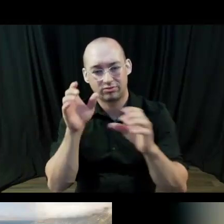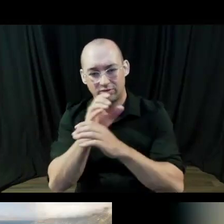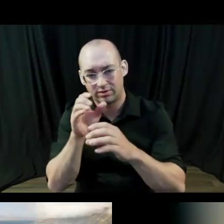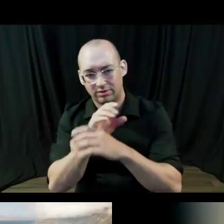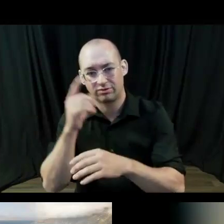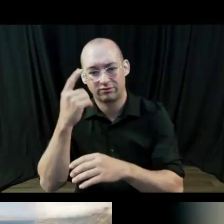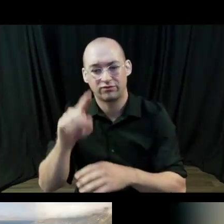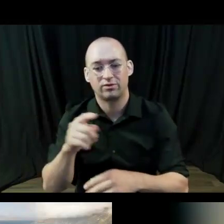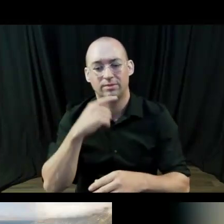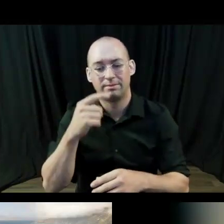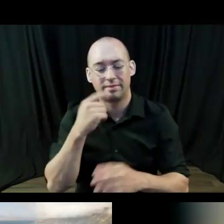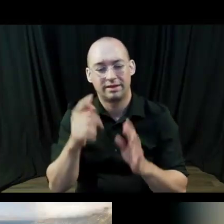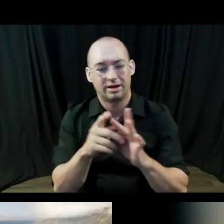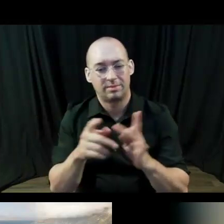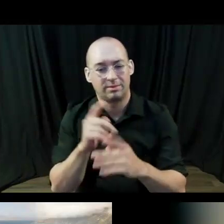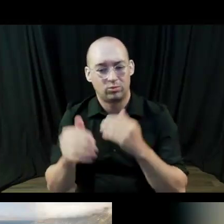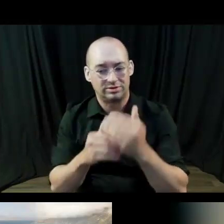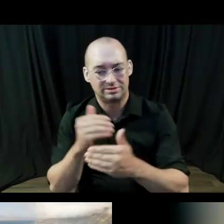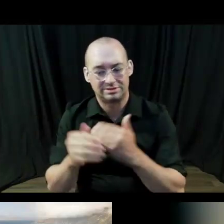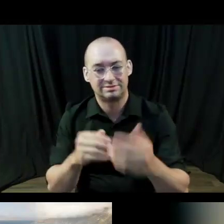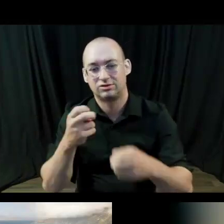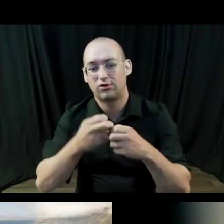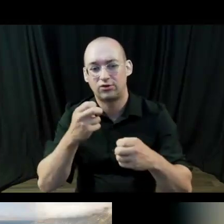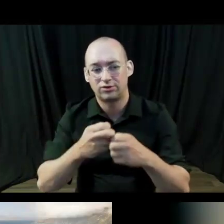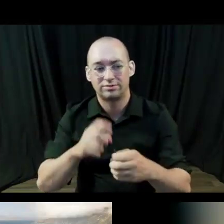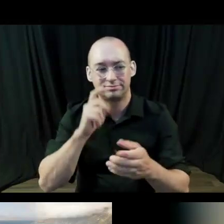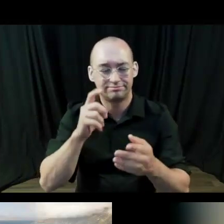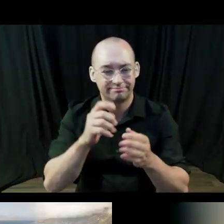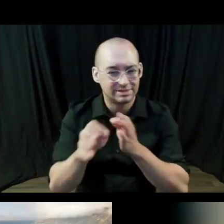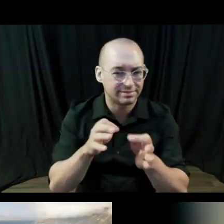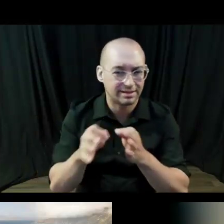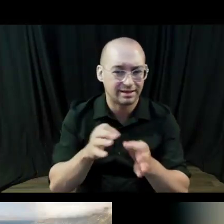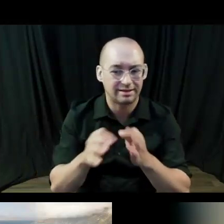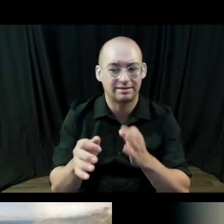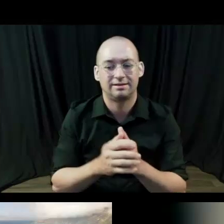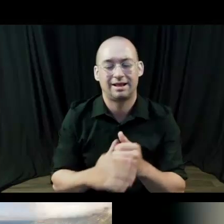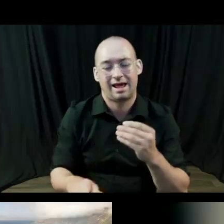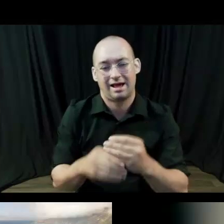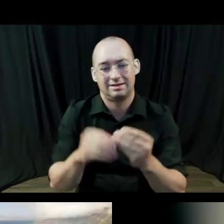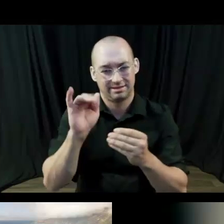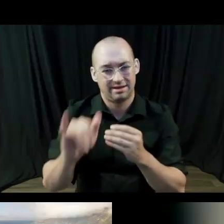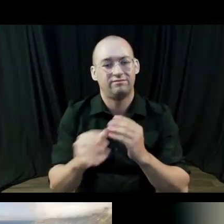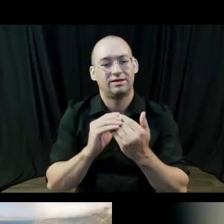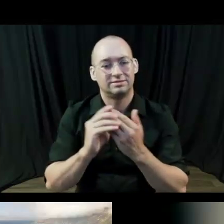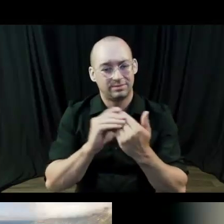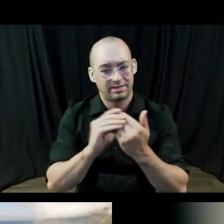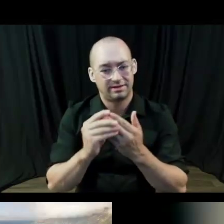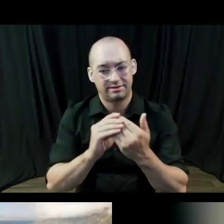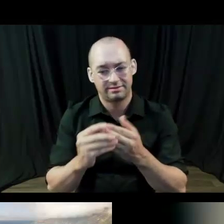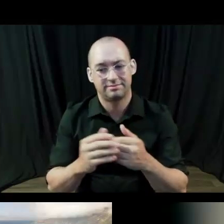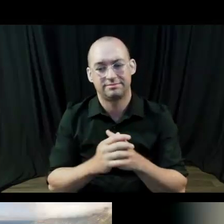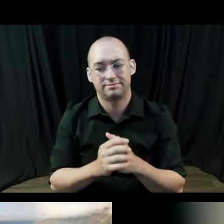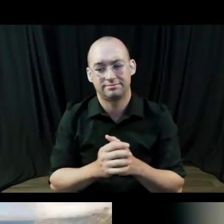further refine and hone the sub grant program. So, it adds that flexibility. Thank you.